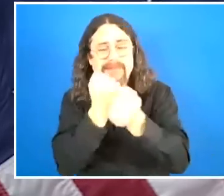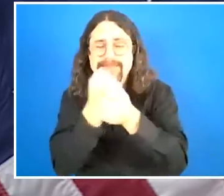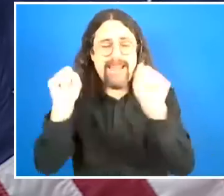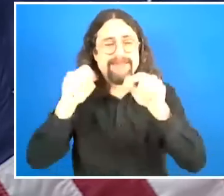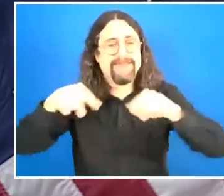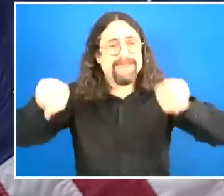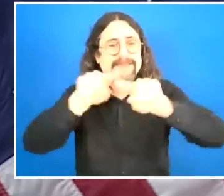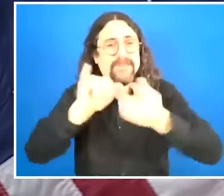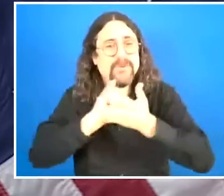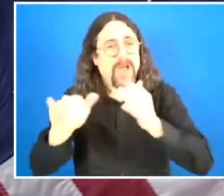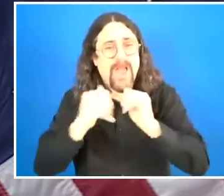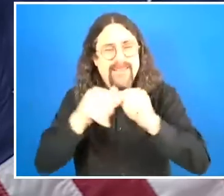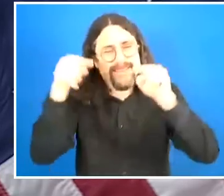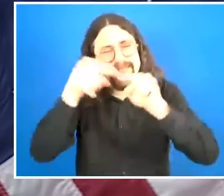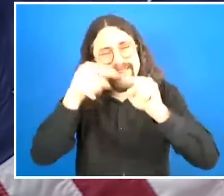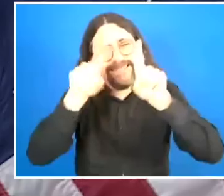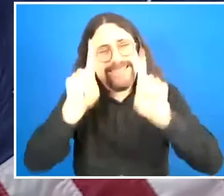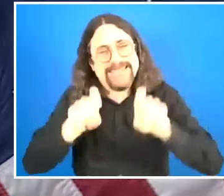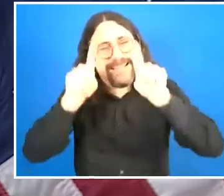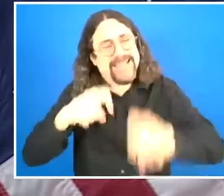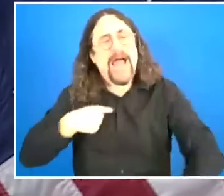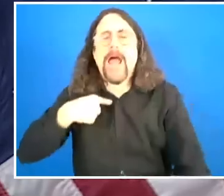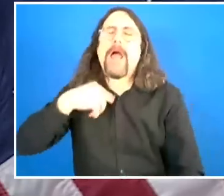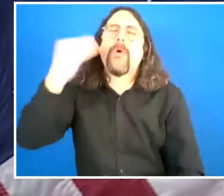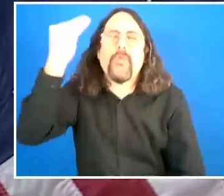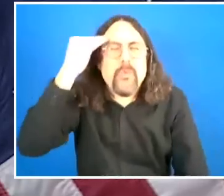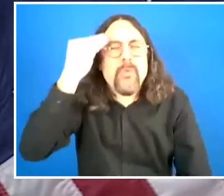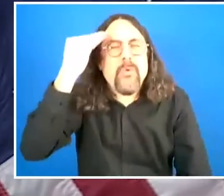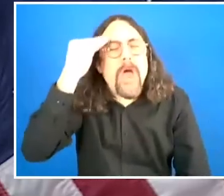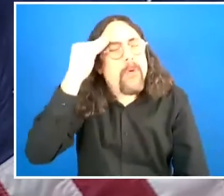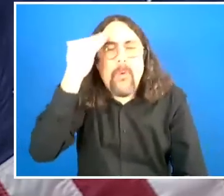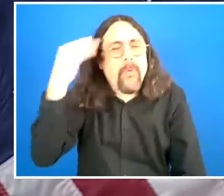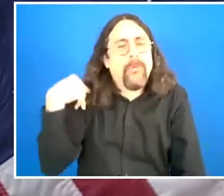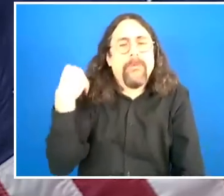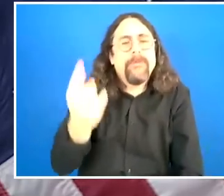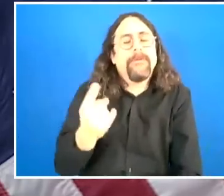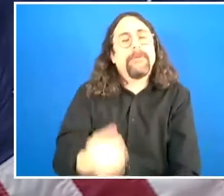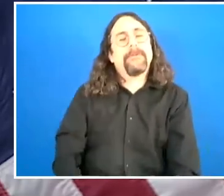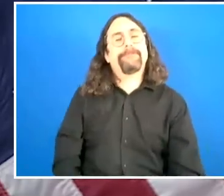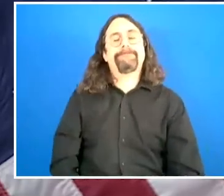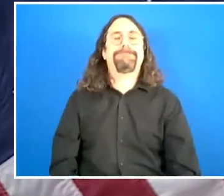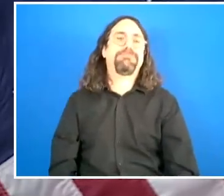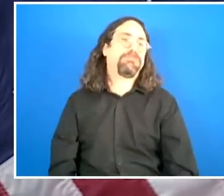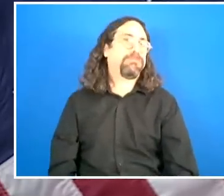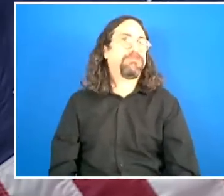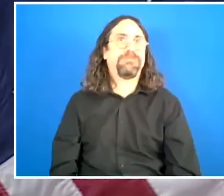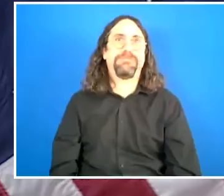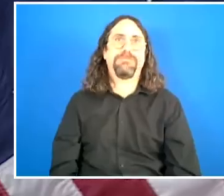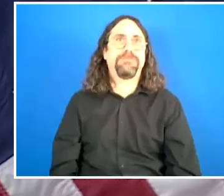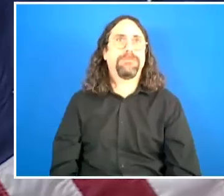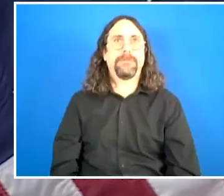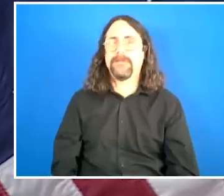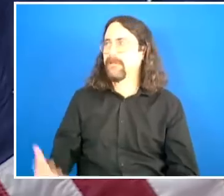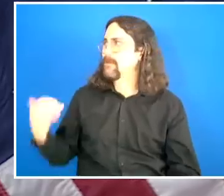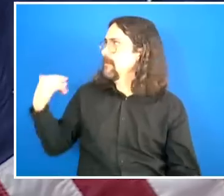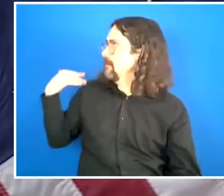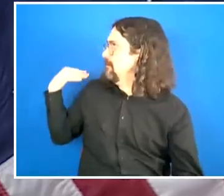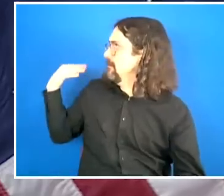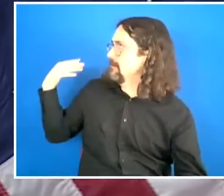COOPERATION I NEED FROM THE FEEDRAL GOVERNMENT TO DO TH.AT SO IAMGINE JANUARY 24th, FEBRUARY, MARCH,